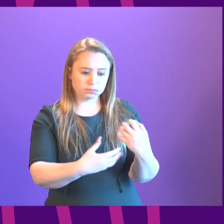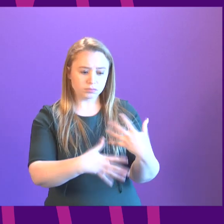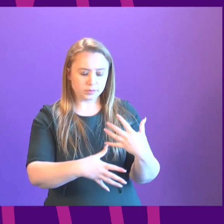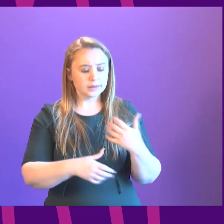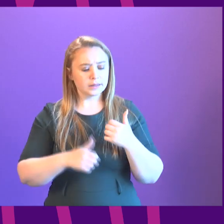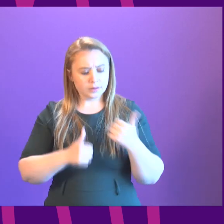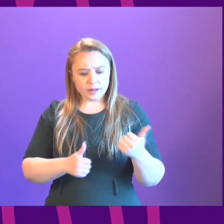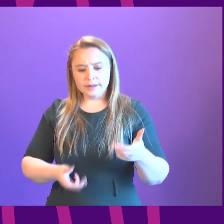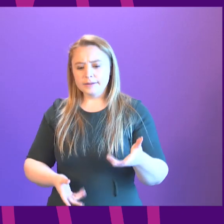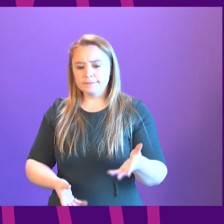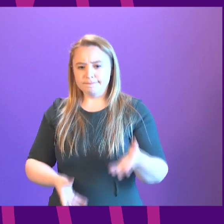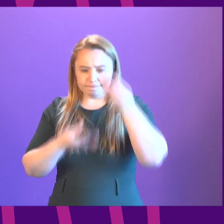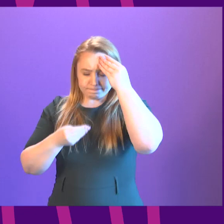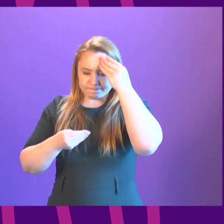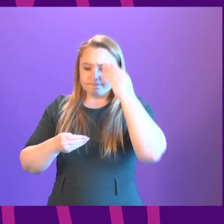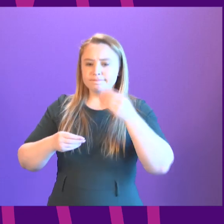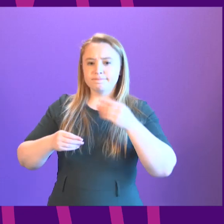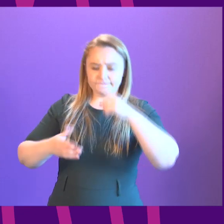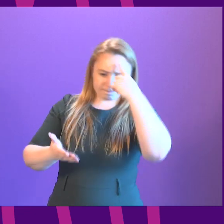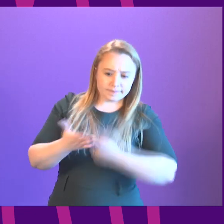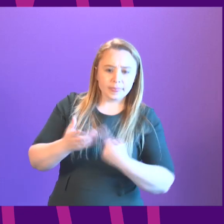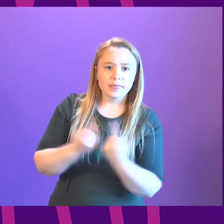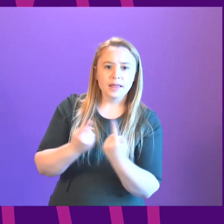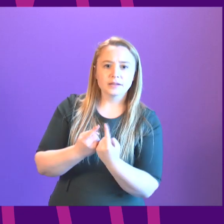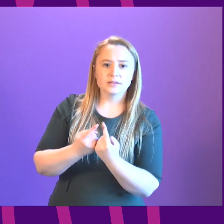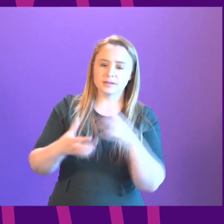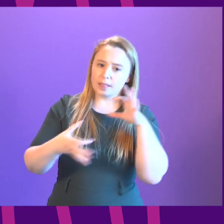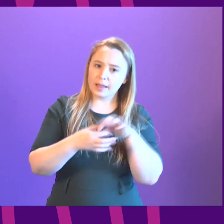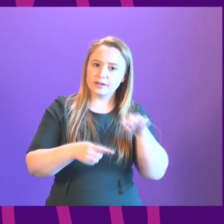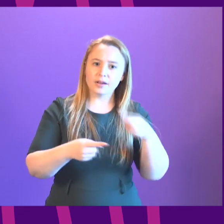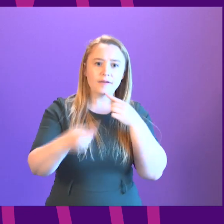I think the fact that we have managed to keep schools open while keeping the prevalence